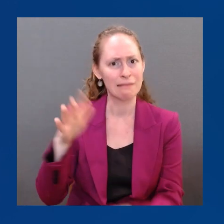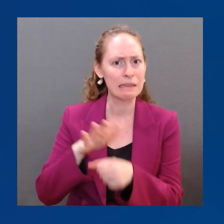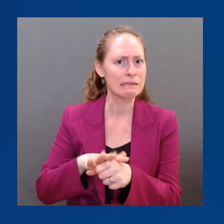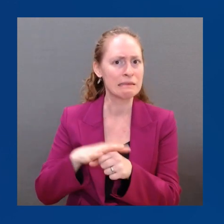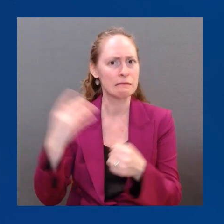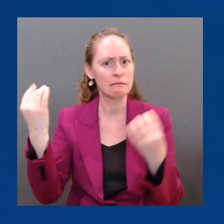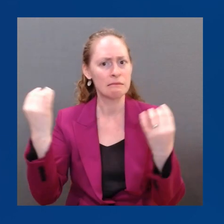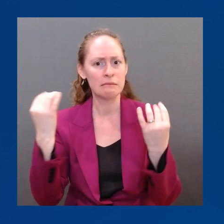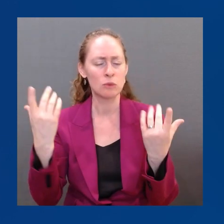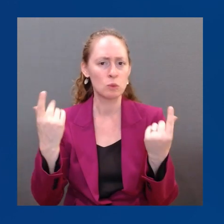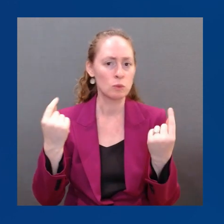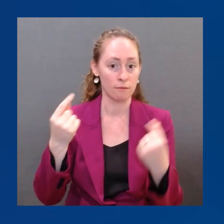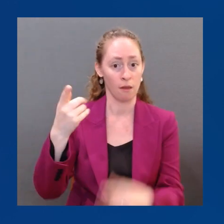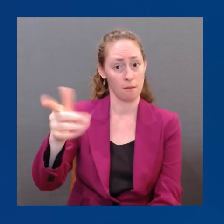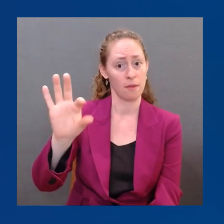and they're going through it right now.